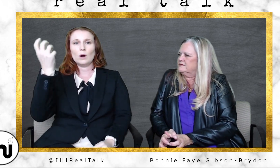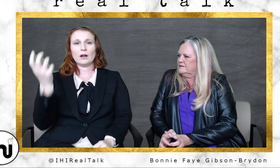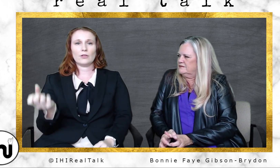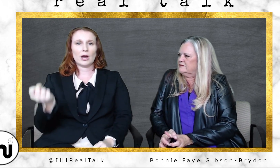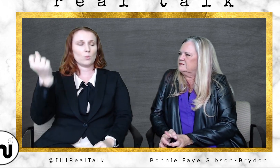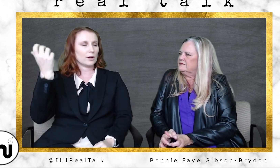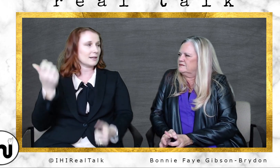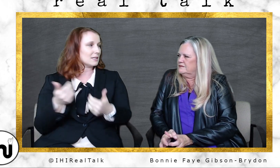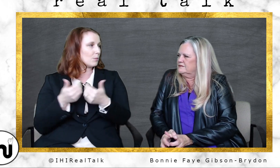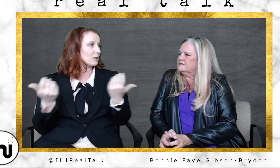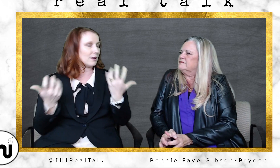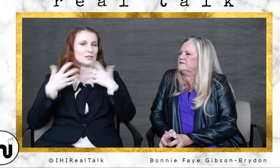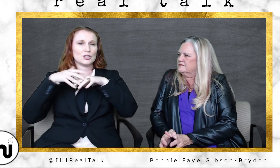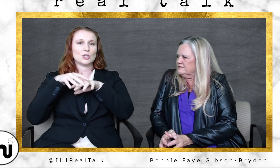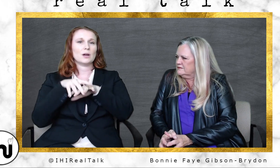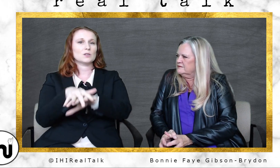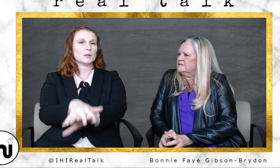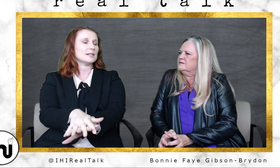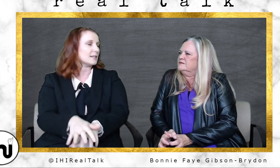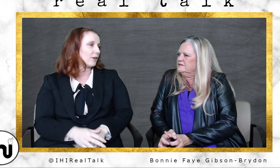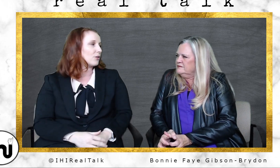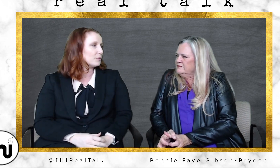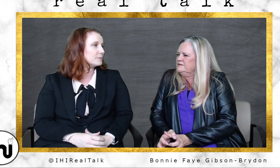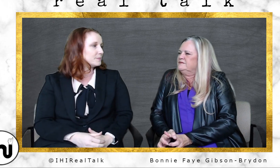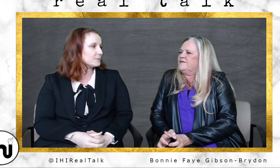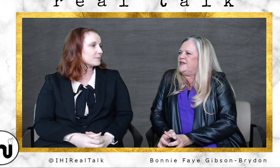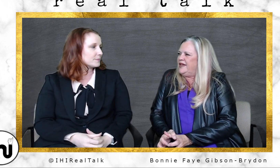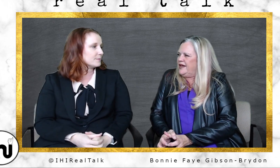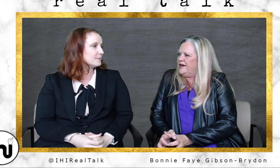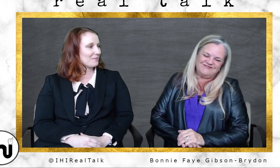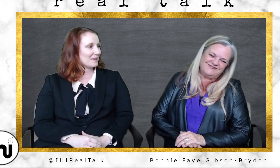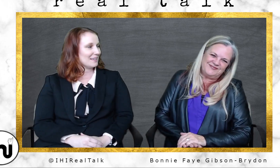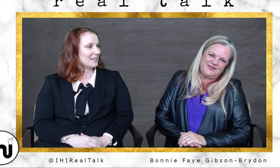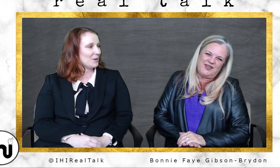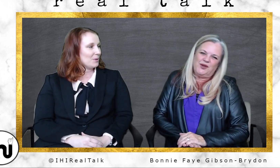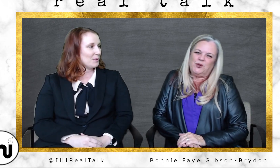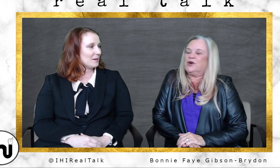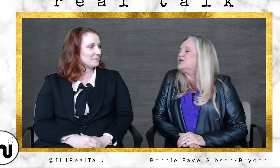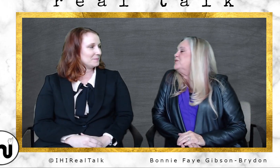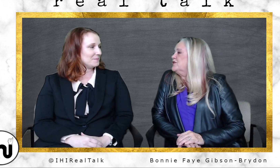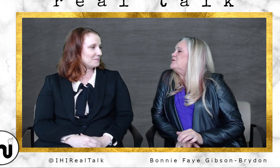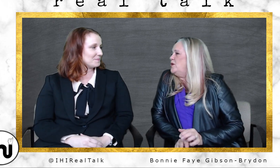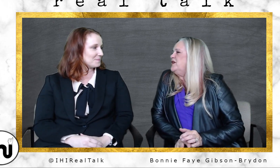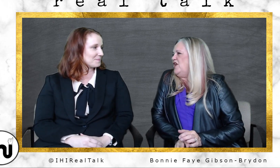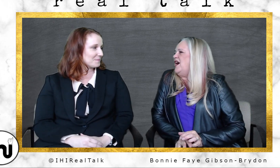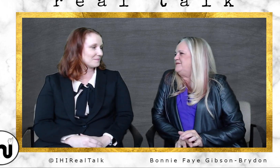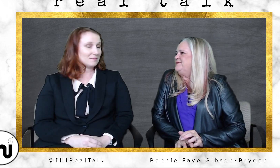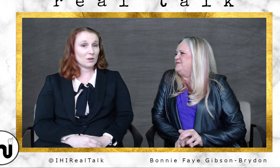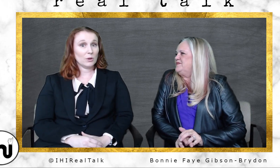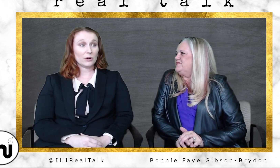other you know working separately. It's the two hands working together. Bonnie: Yeah well we're growing a lot.